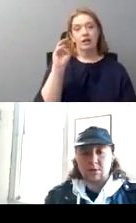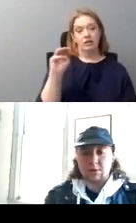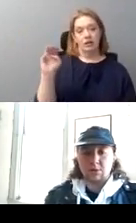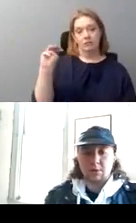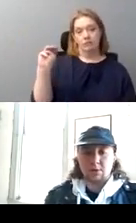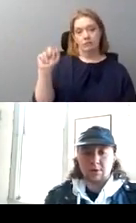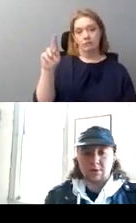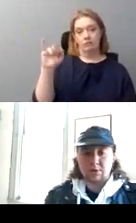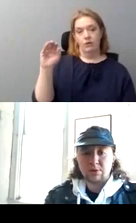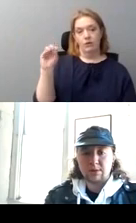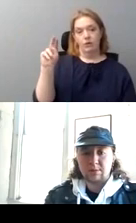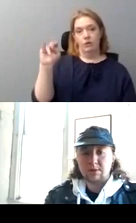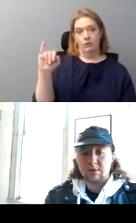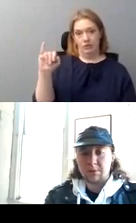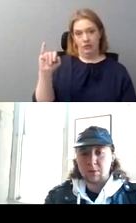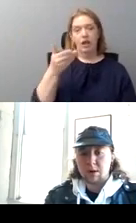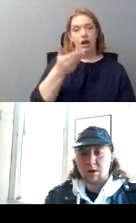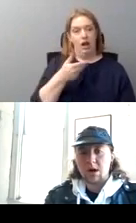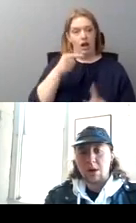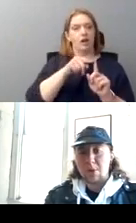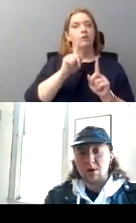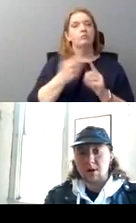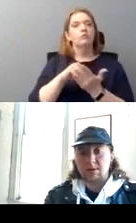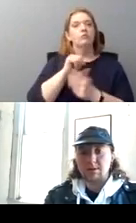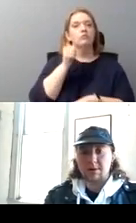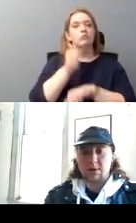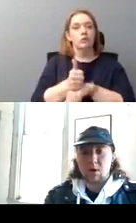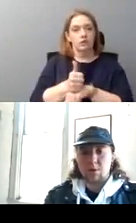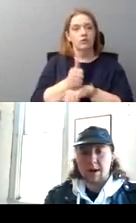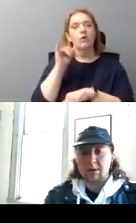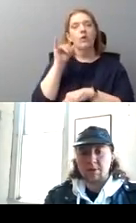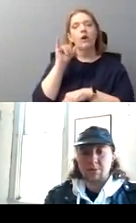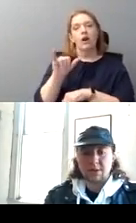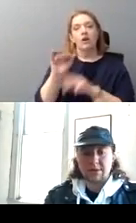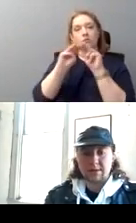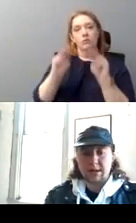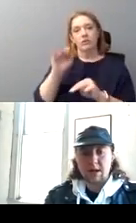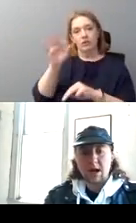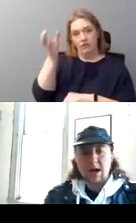to restore the original Museum of Conceptual Art, MOCA's interior wall back to its previous state